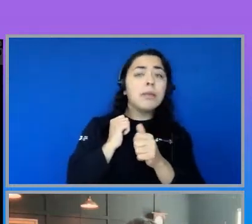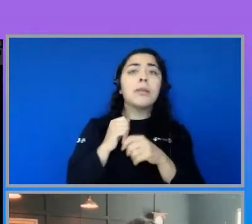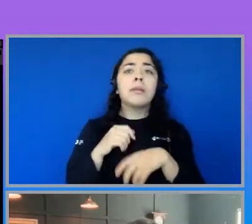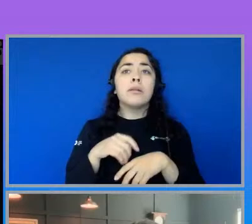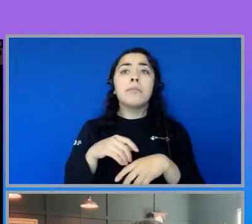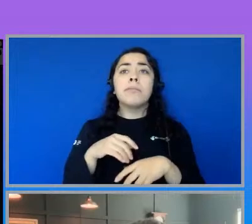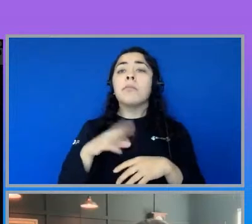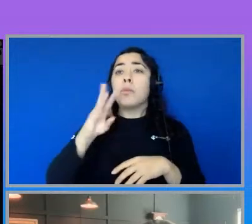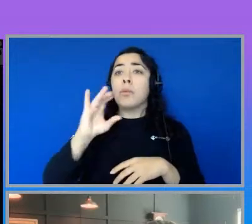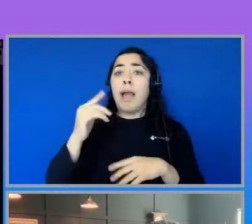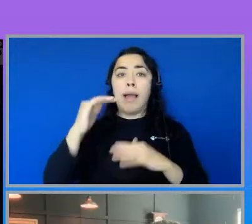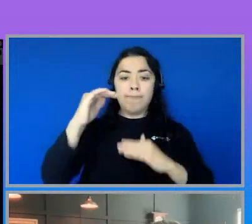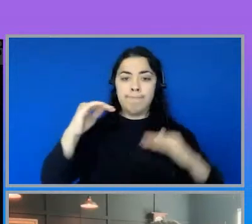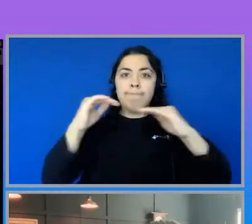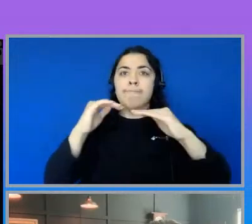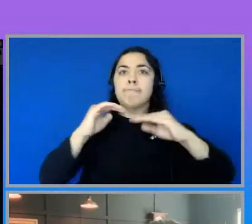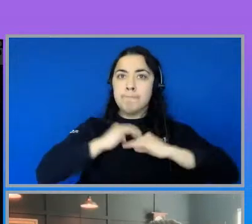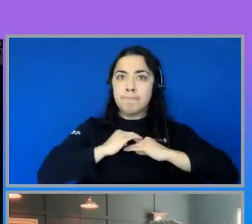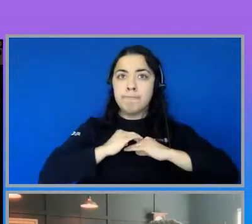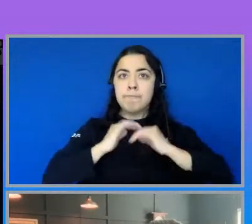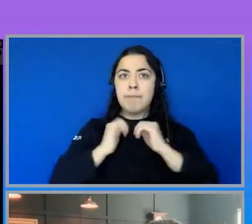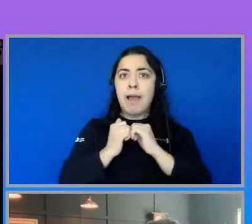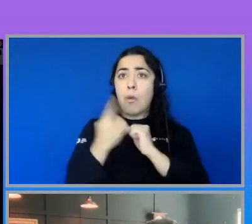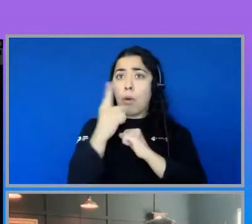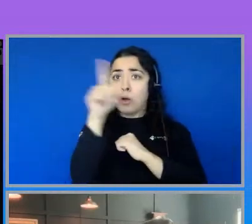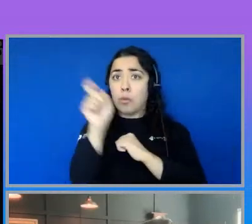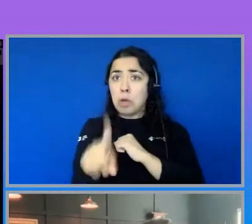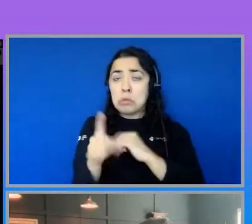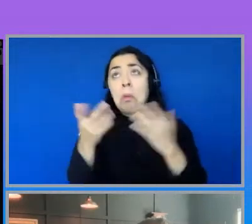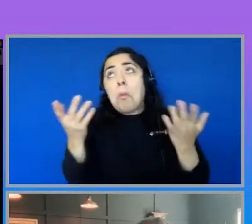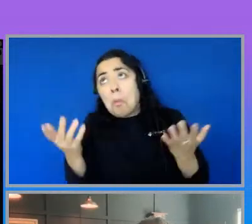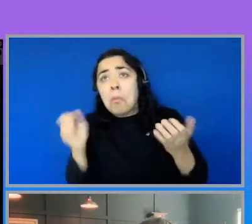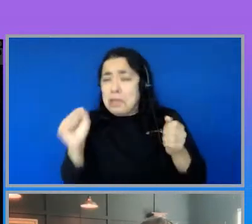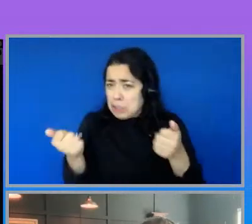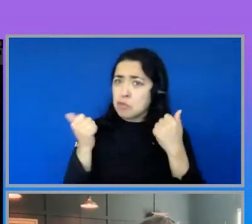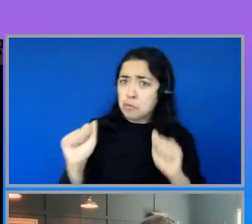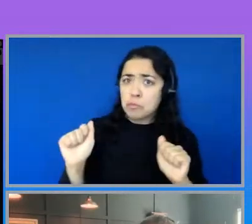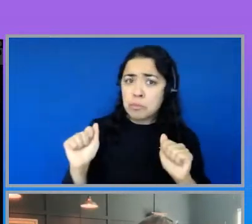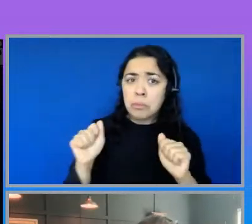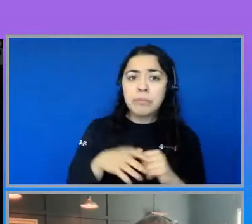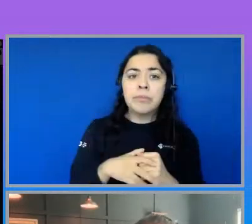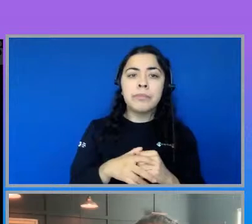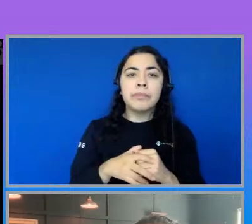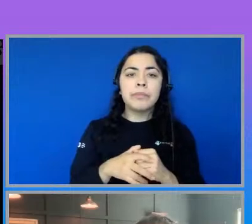question? And I think we should try. Here is a practical